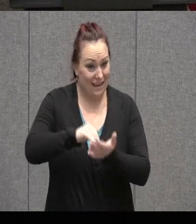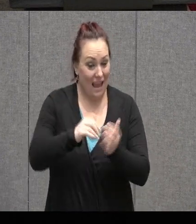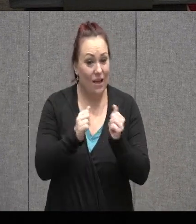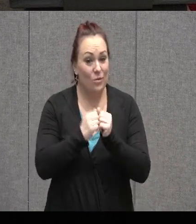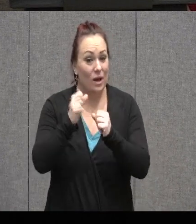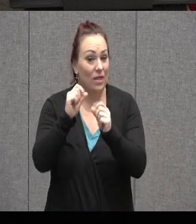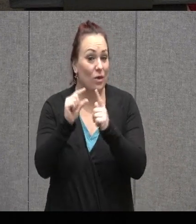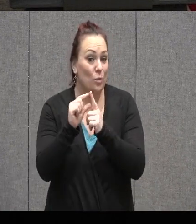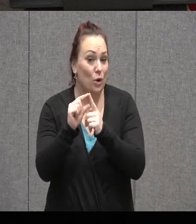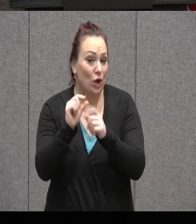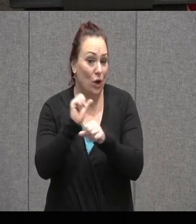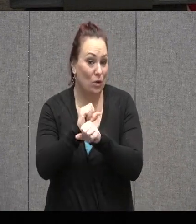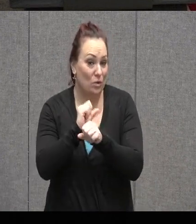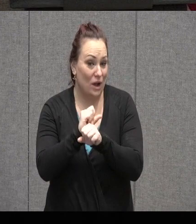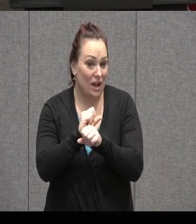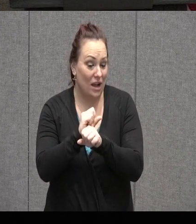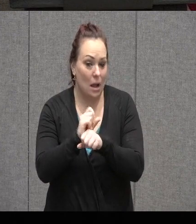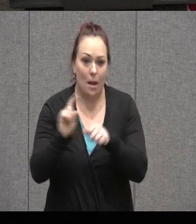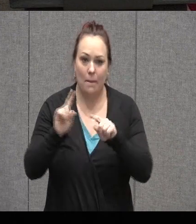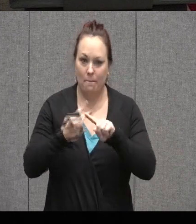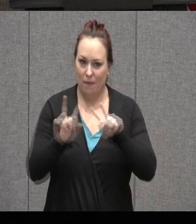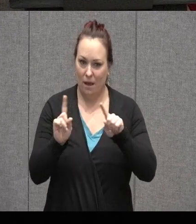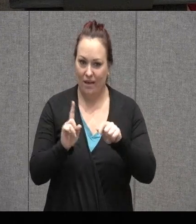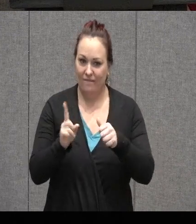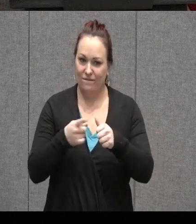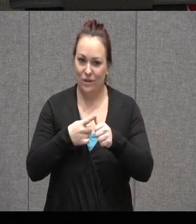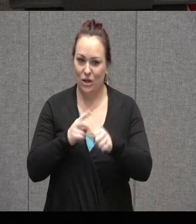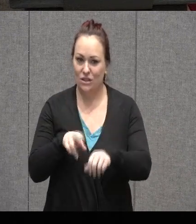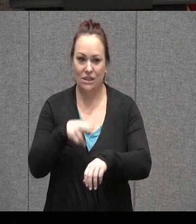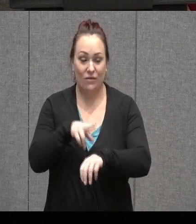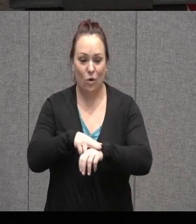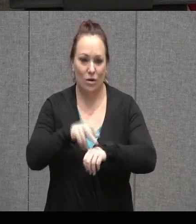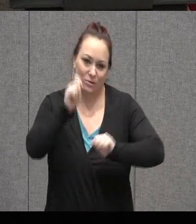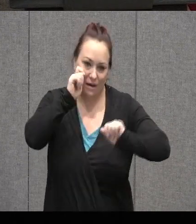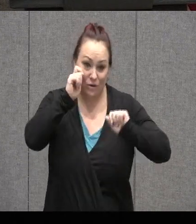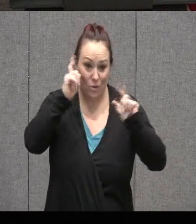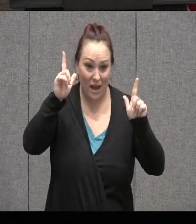But first we, of course, are gonna do a wake up.